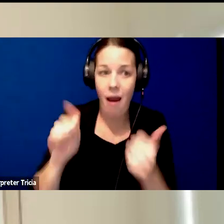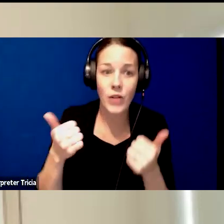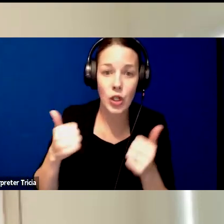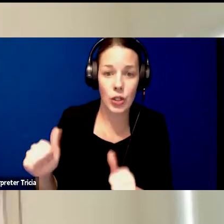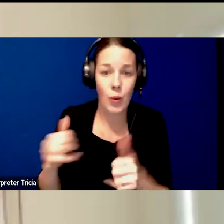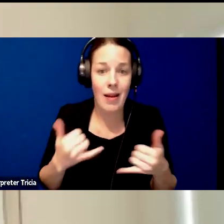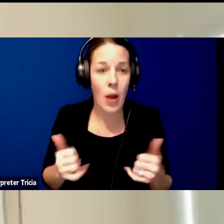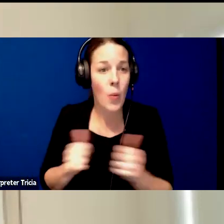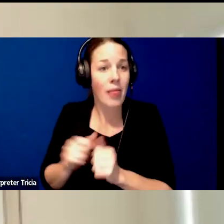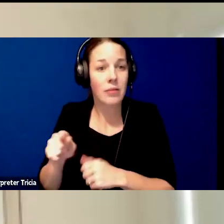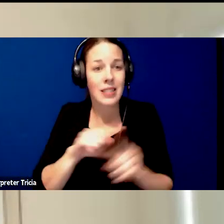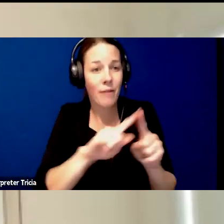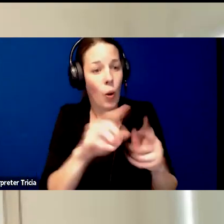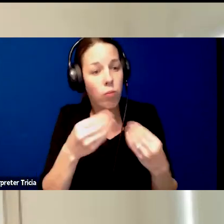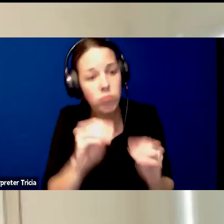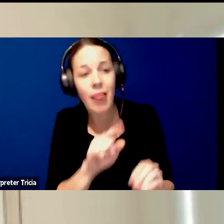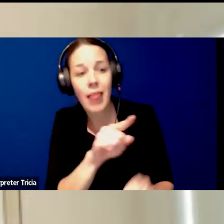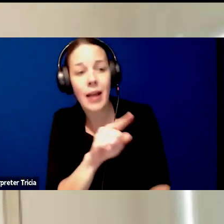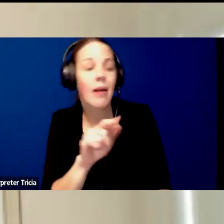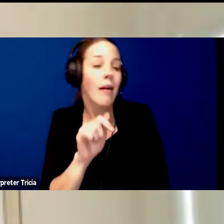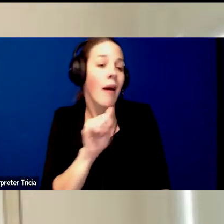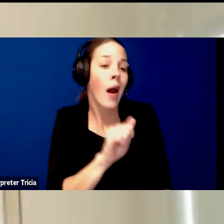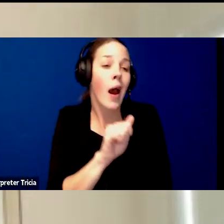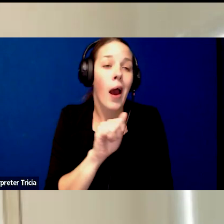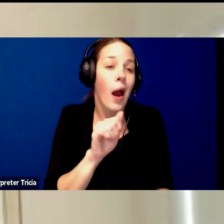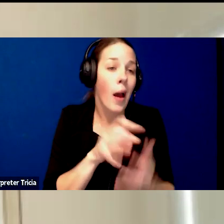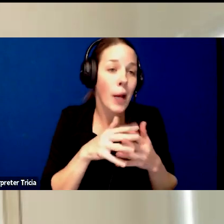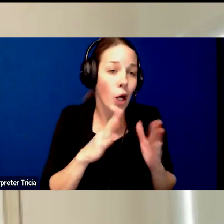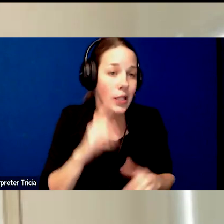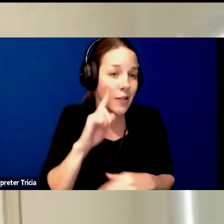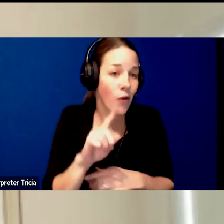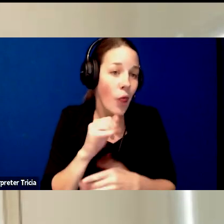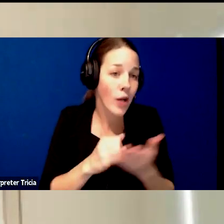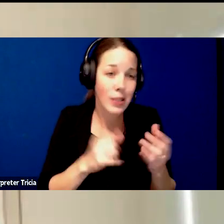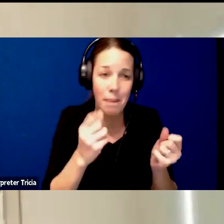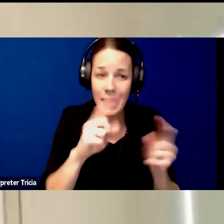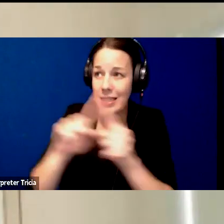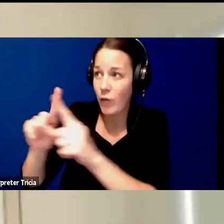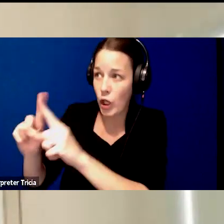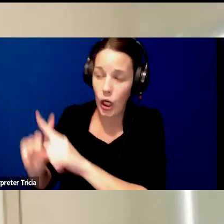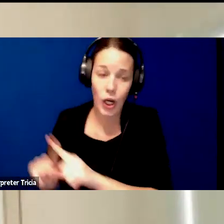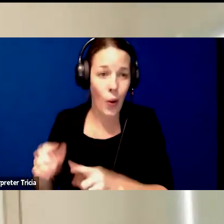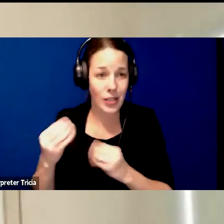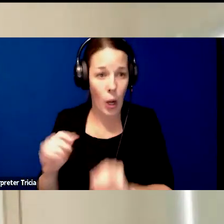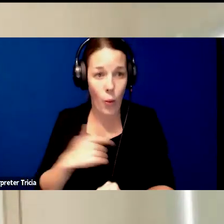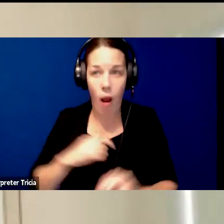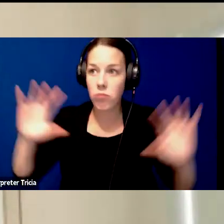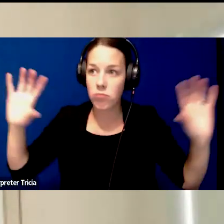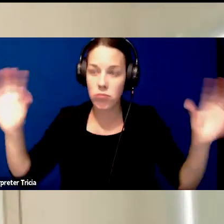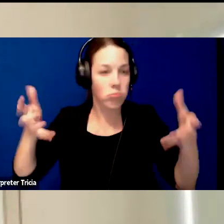with organizations like American schools, the arts, and so many others to ensure that we all collectively are doing what we can